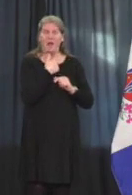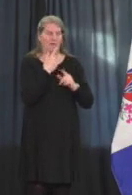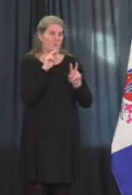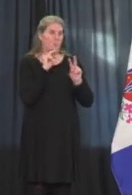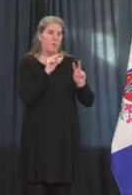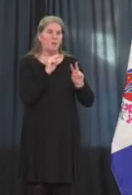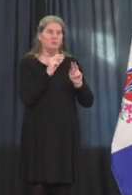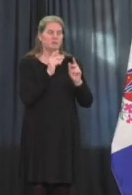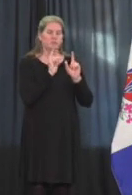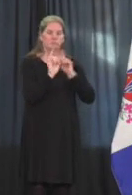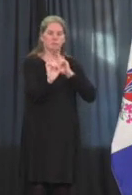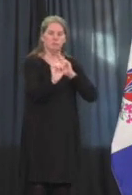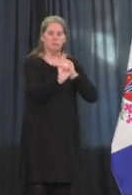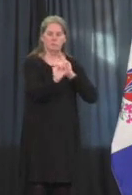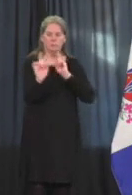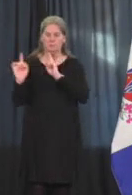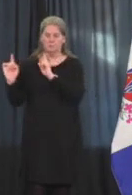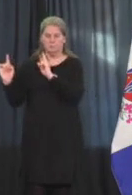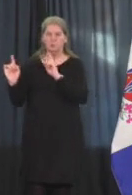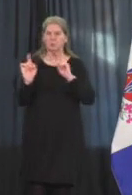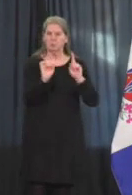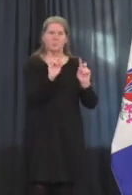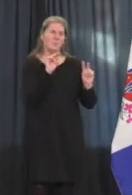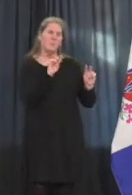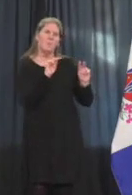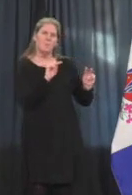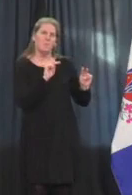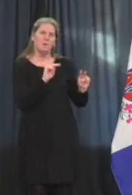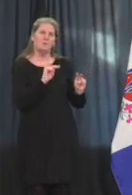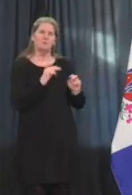OBSERVED. JOHN, DO YOU HAVE A FOLLOWUP